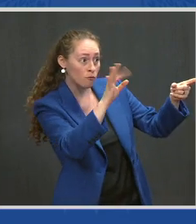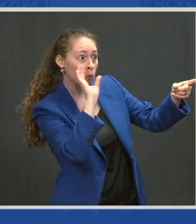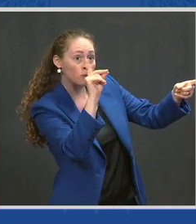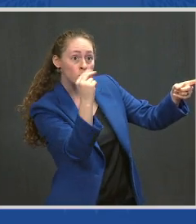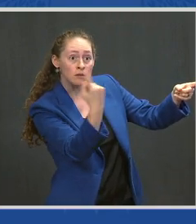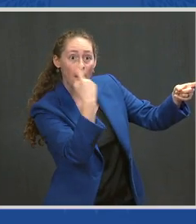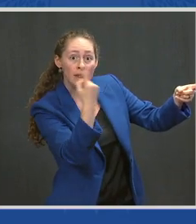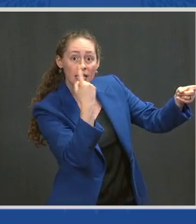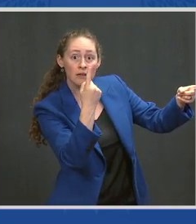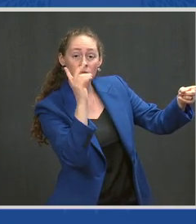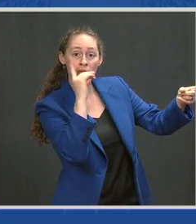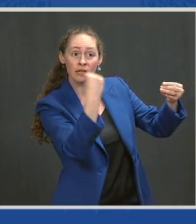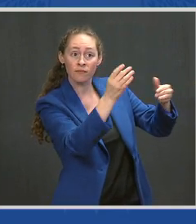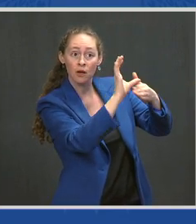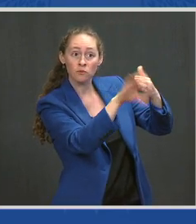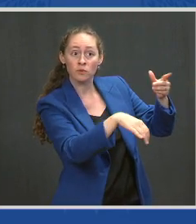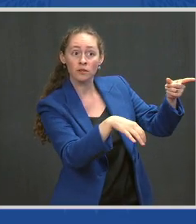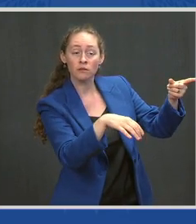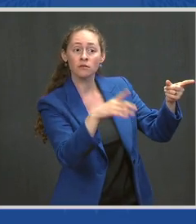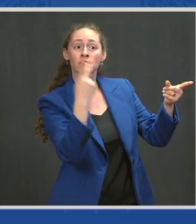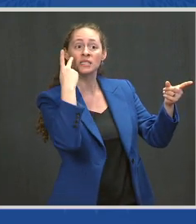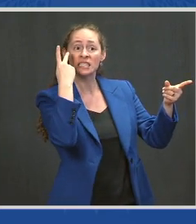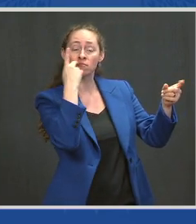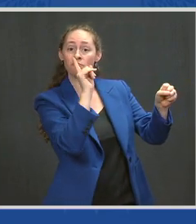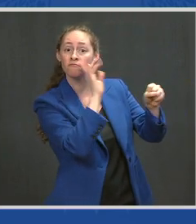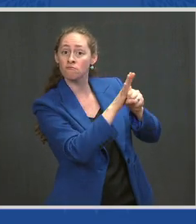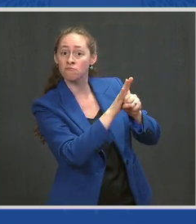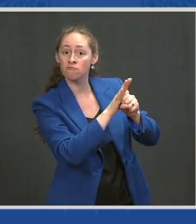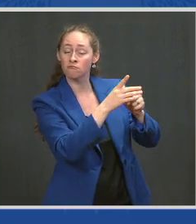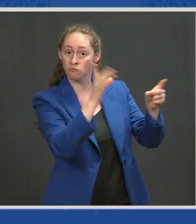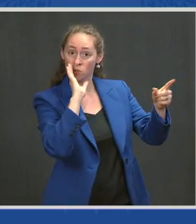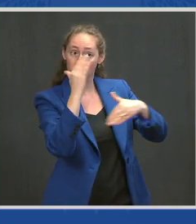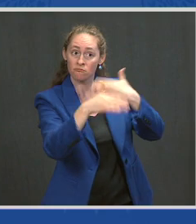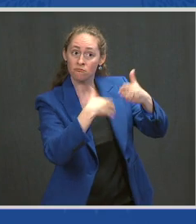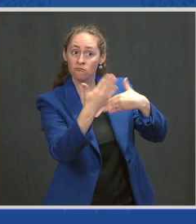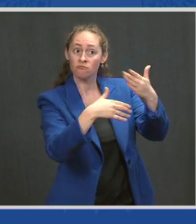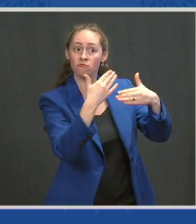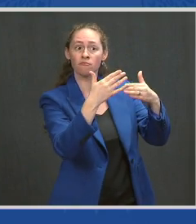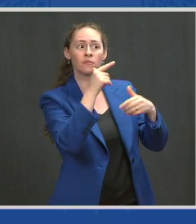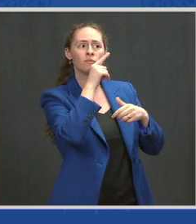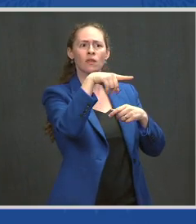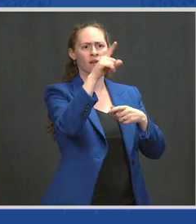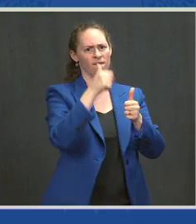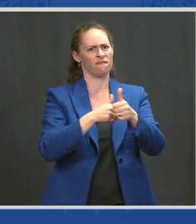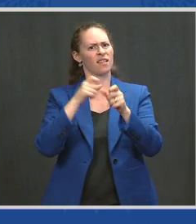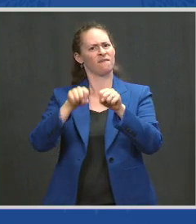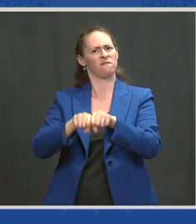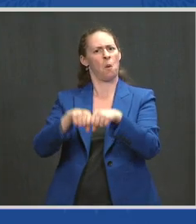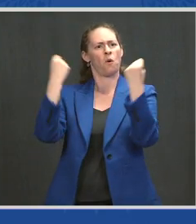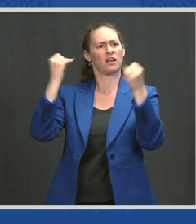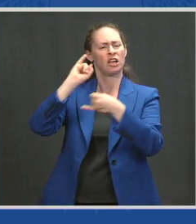in terms of anything affecting violating international norms that negatively affects Russia?